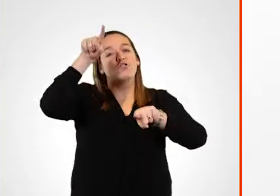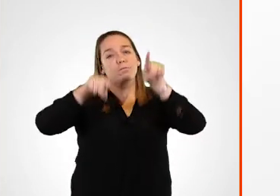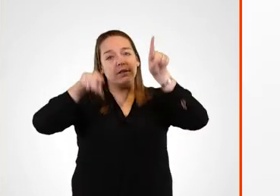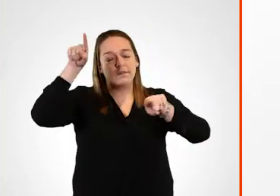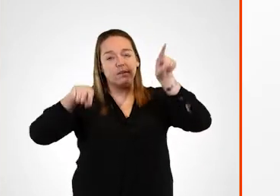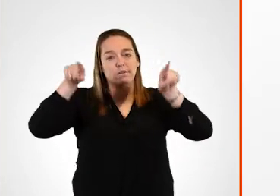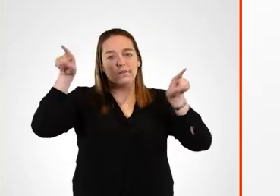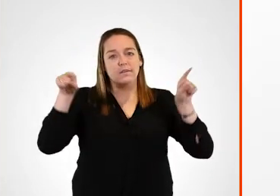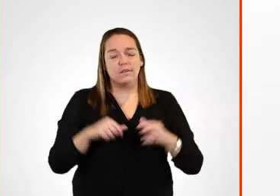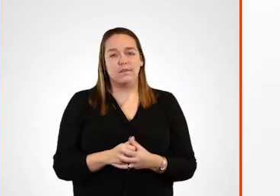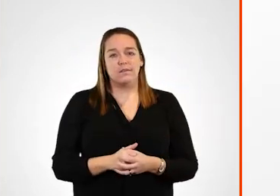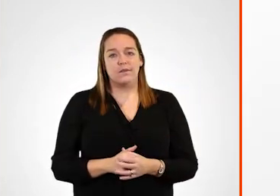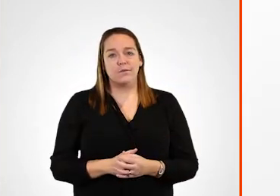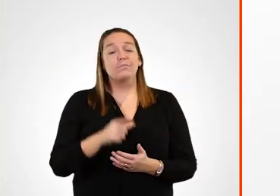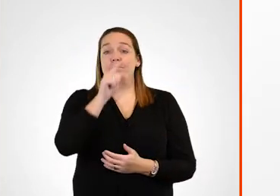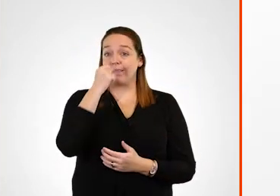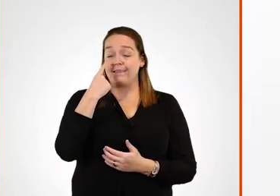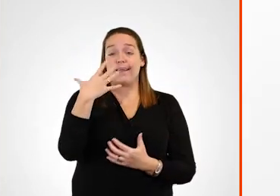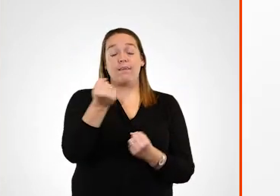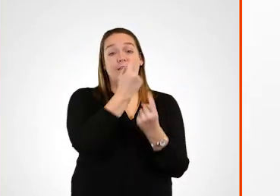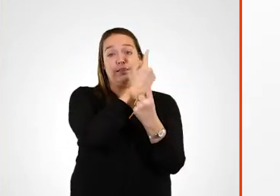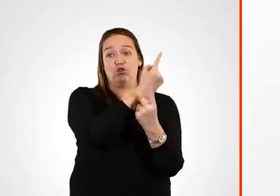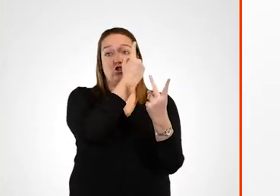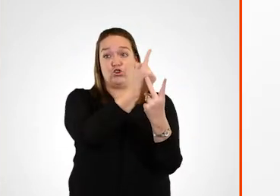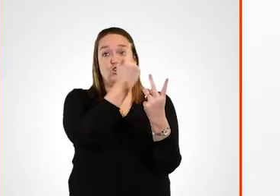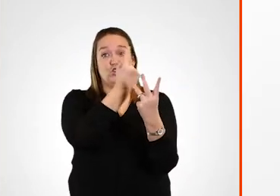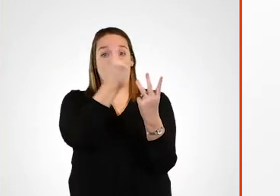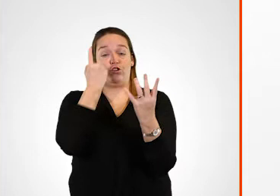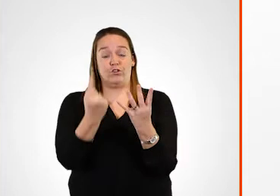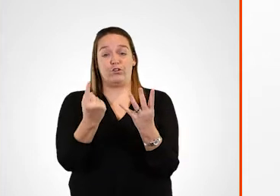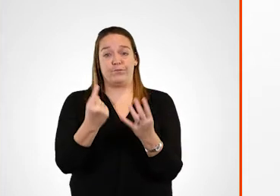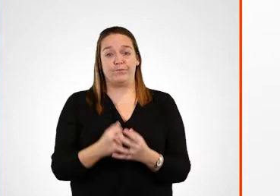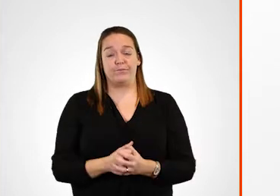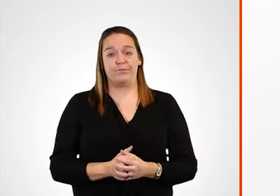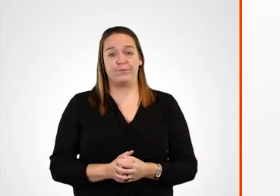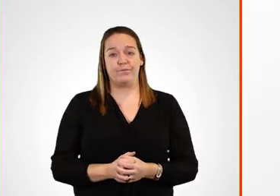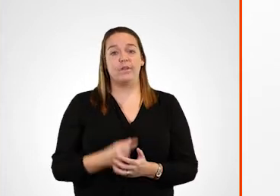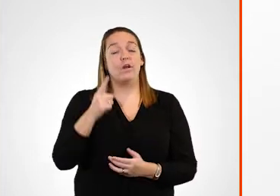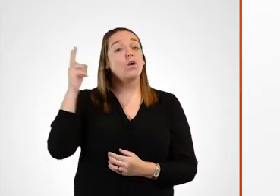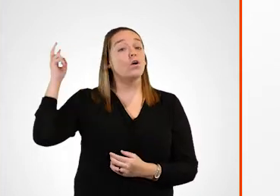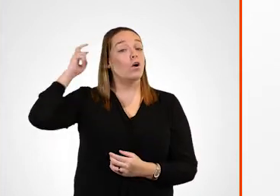and you can see that in each case we see that the cochlear implant children